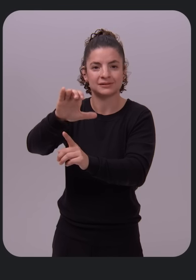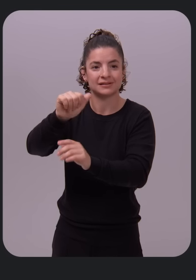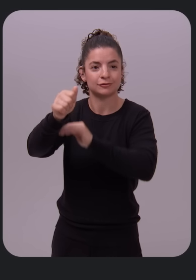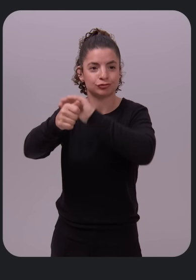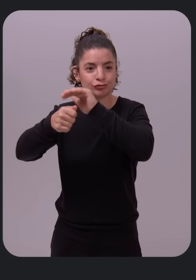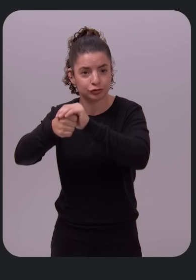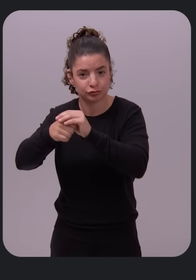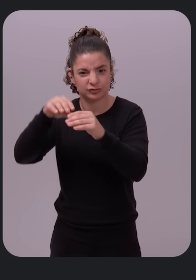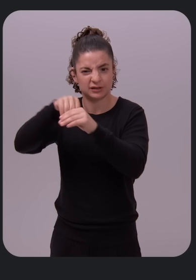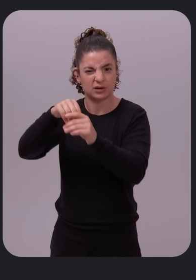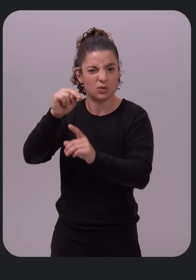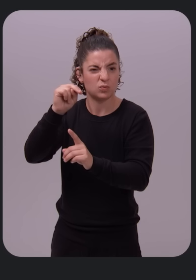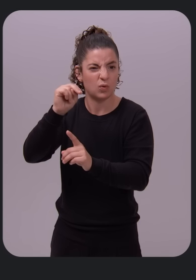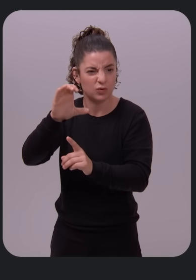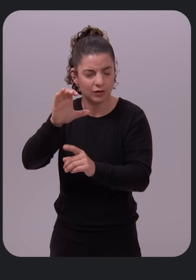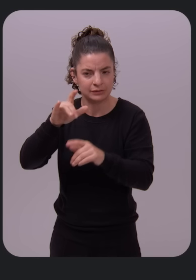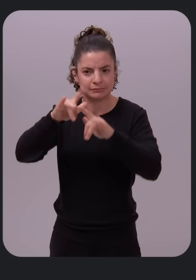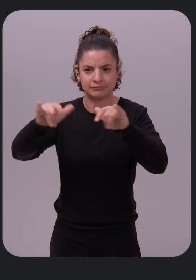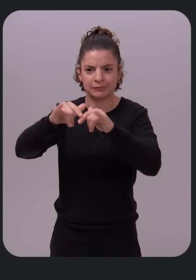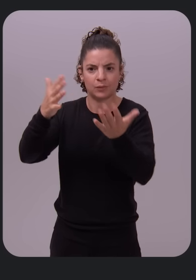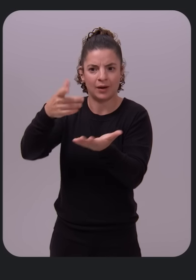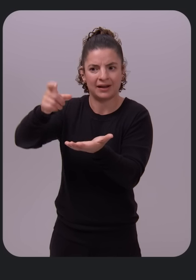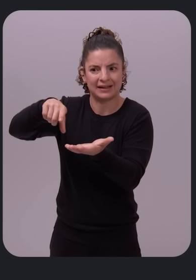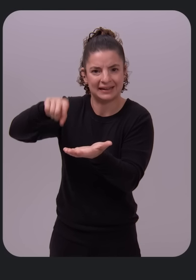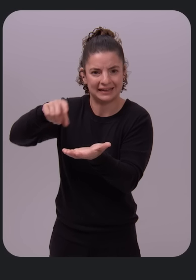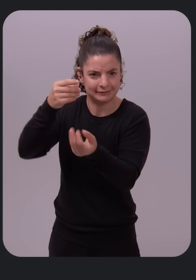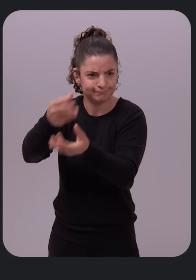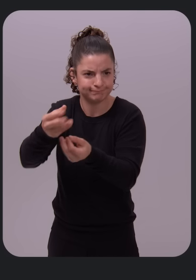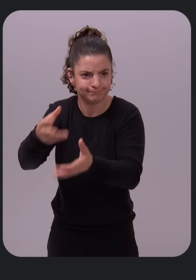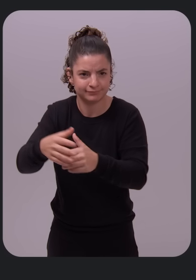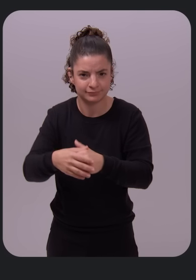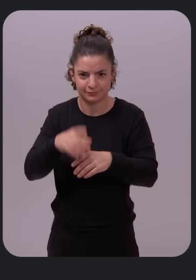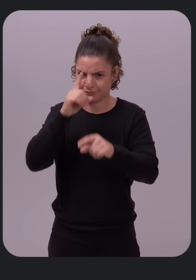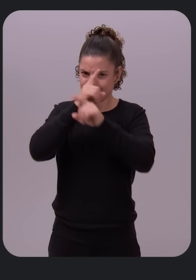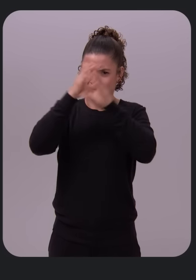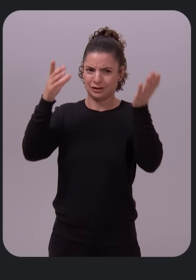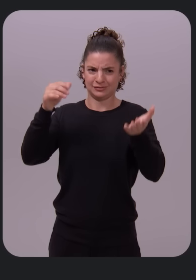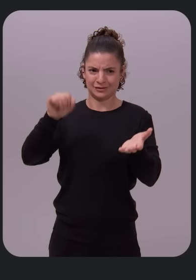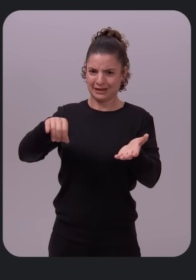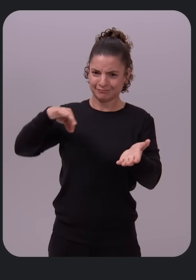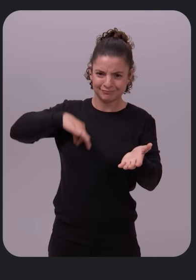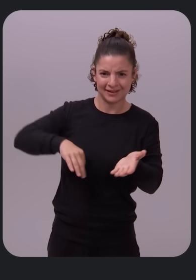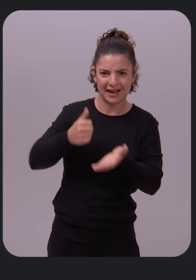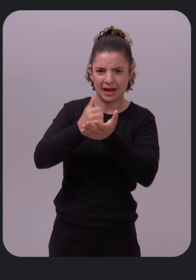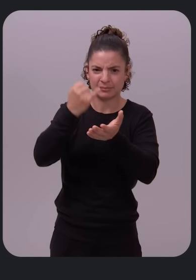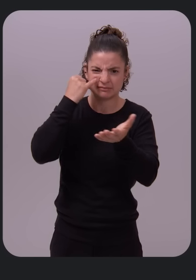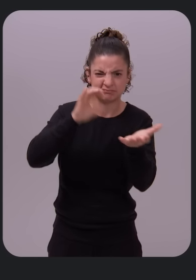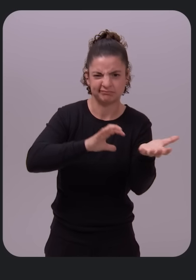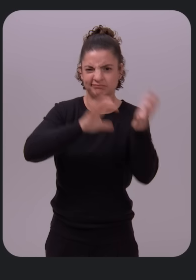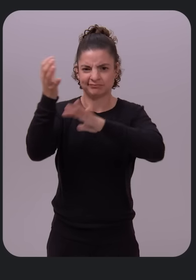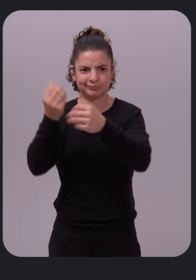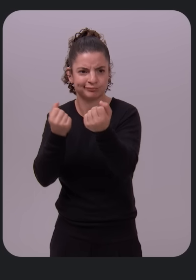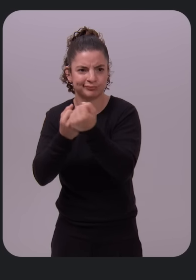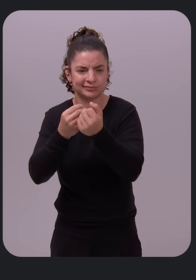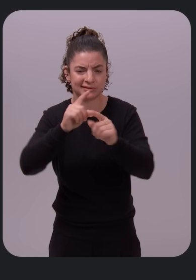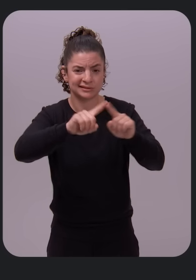on real-time needs. We can imagine how this could be helpful in disaster relief in other communities, and we are actively